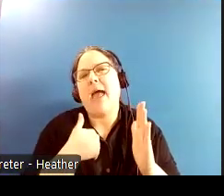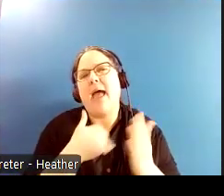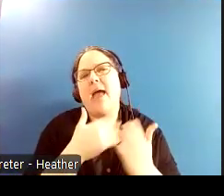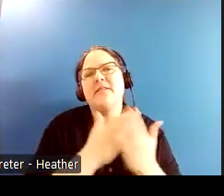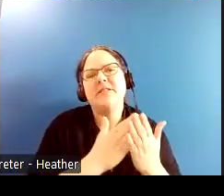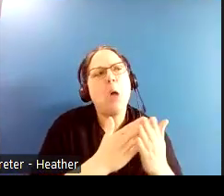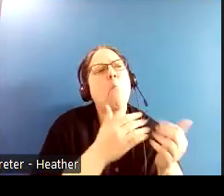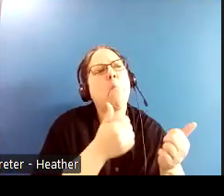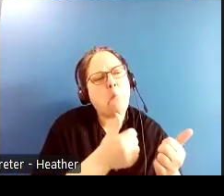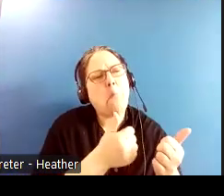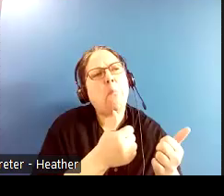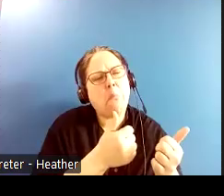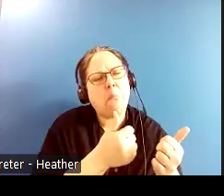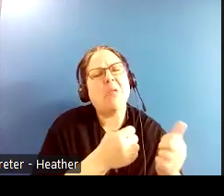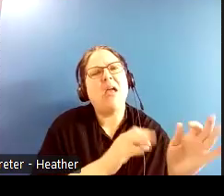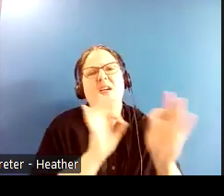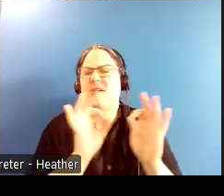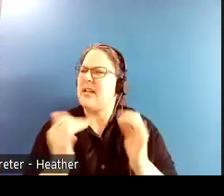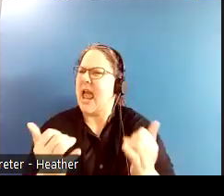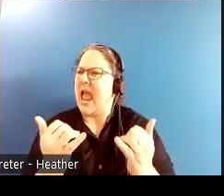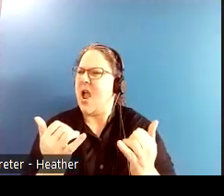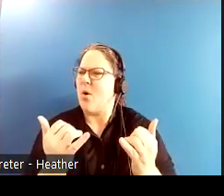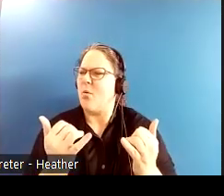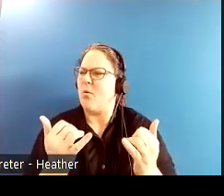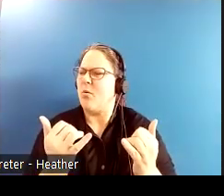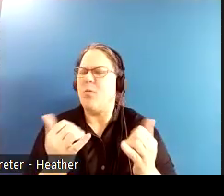certainty. Now we were forced to confront a number of different observations that we could